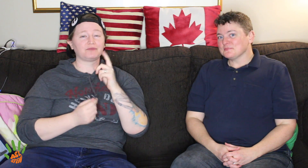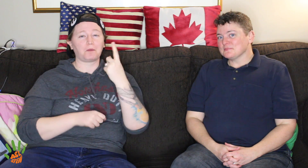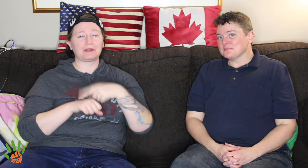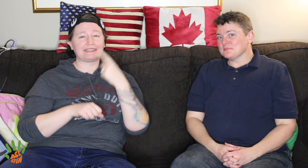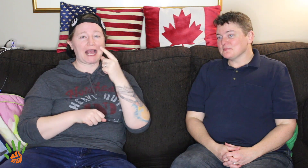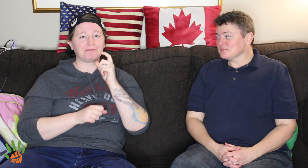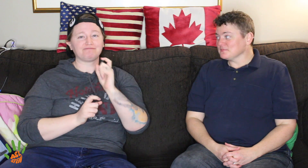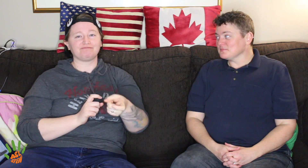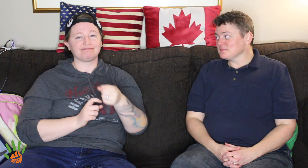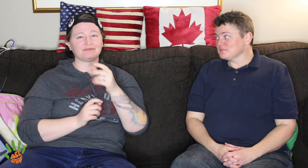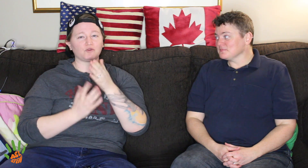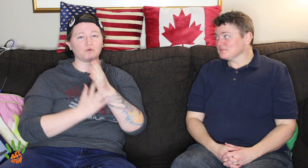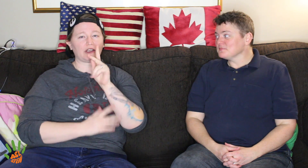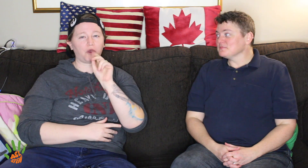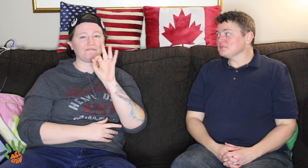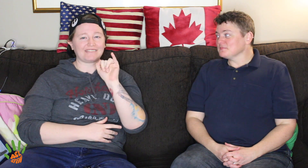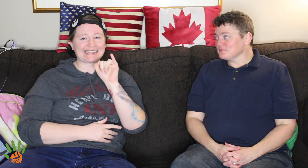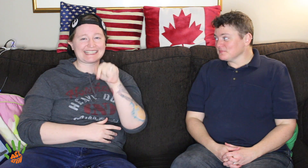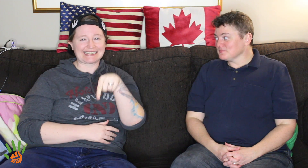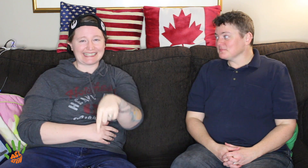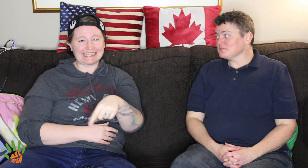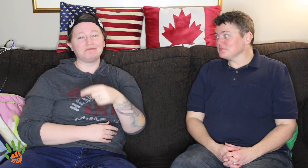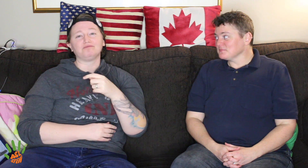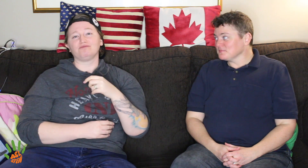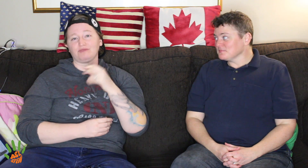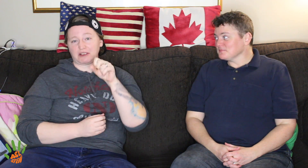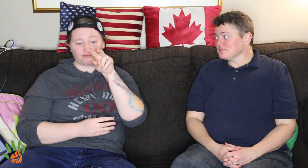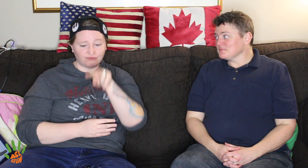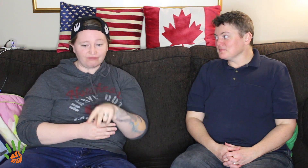or you can do a one-time donation through Ko-fi.